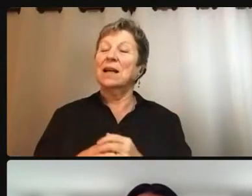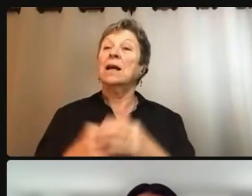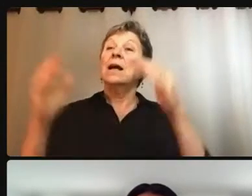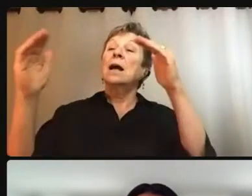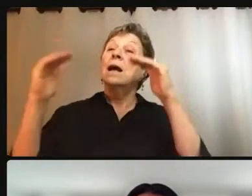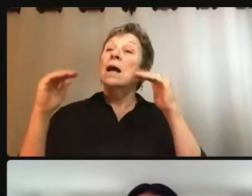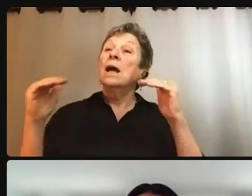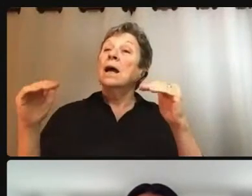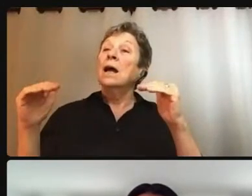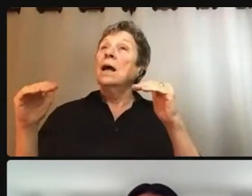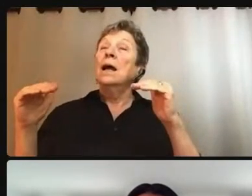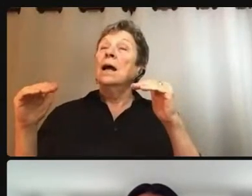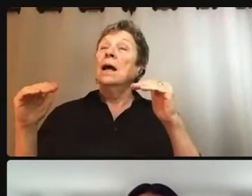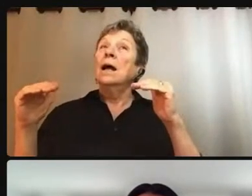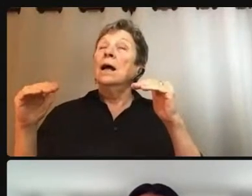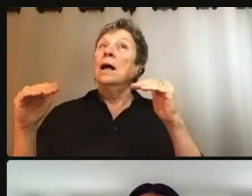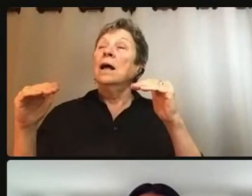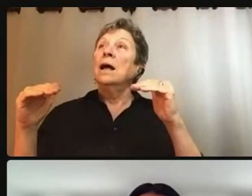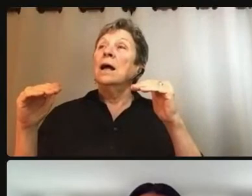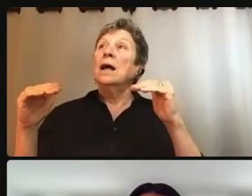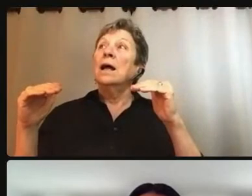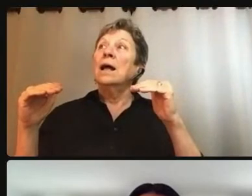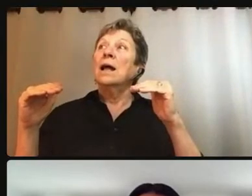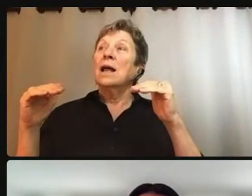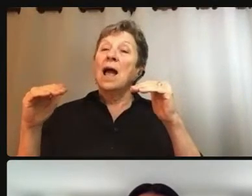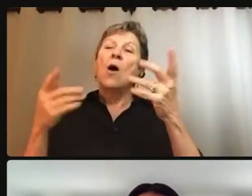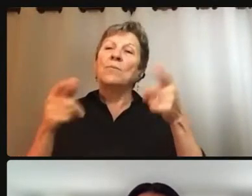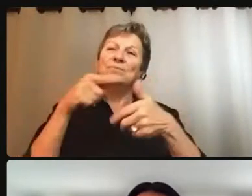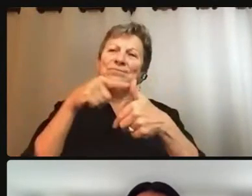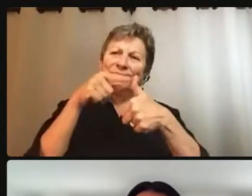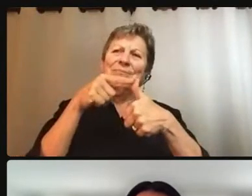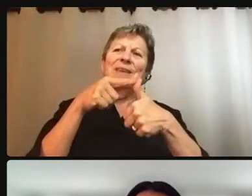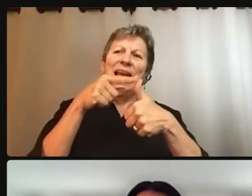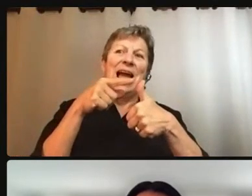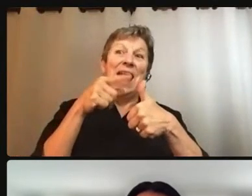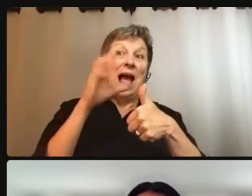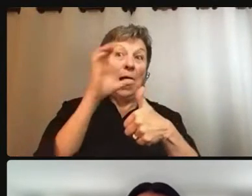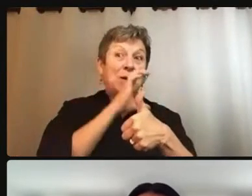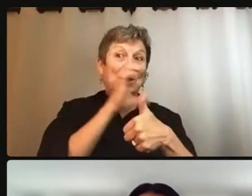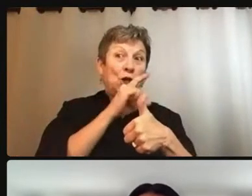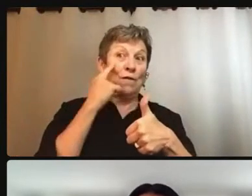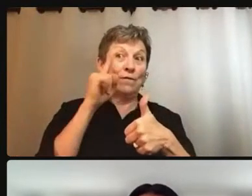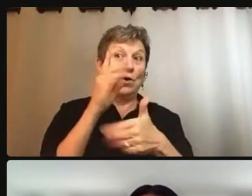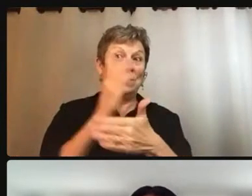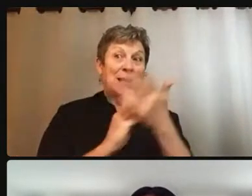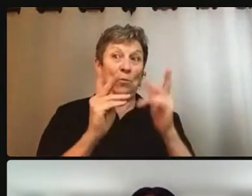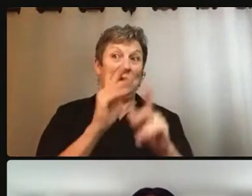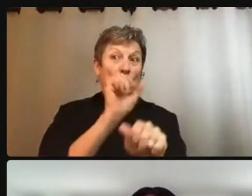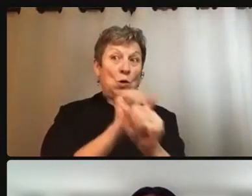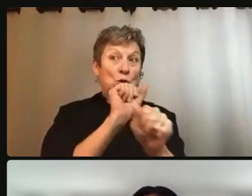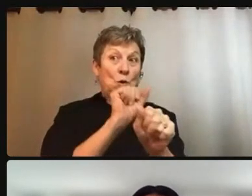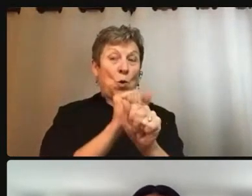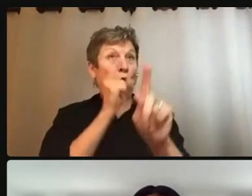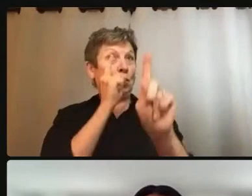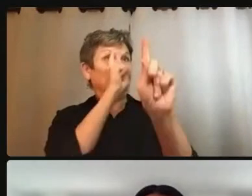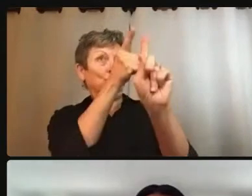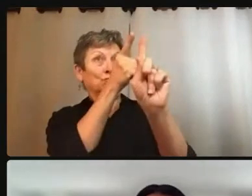,THE COMMUNITY ALL THE STAKEHOLDERS IN THE SALEM